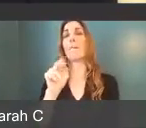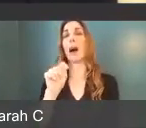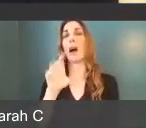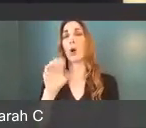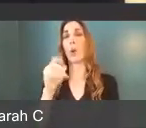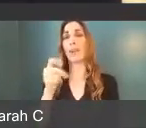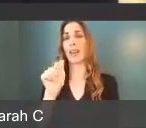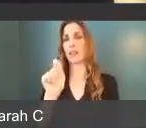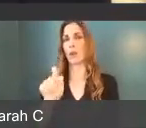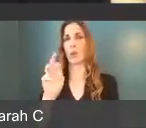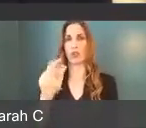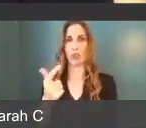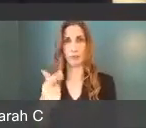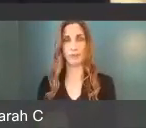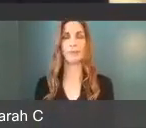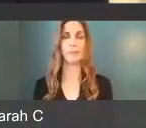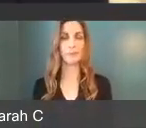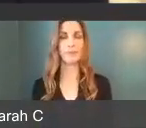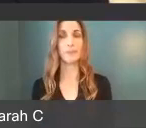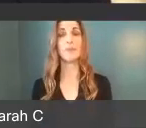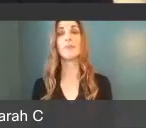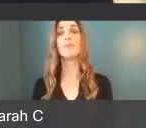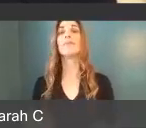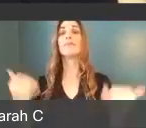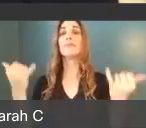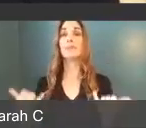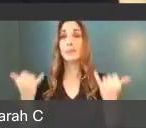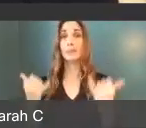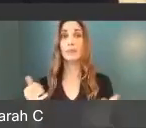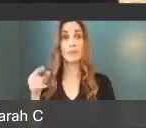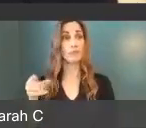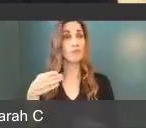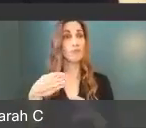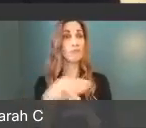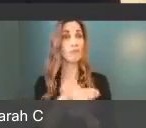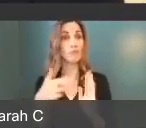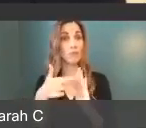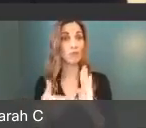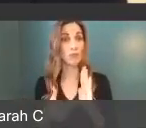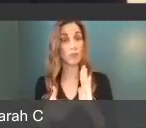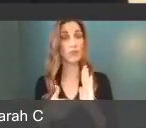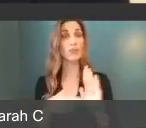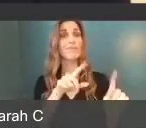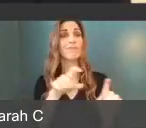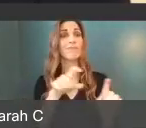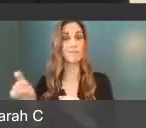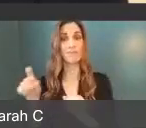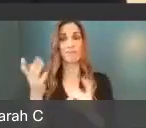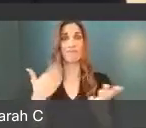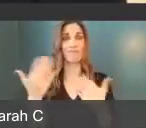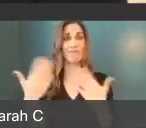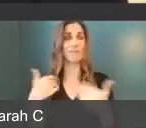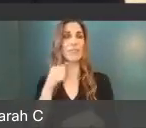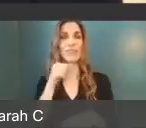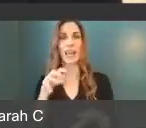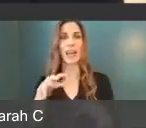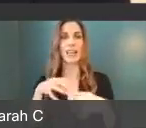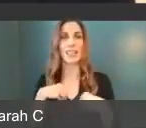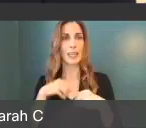At this time, this pre-registration survey is not accepting responses from individuals who qualify